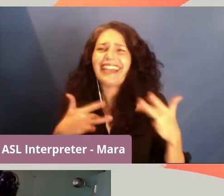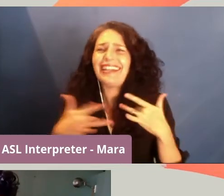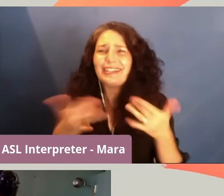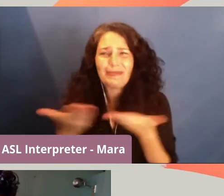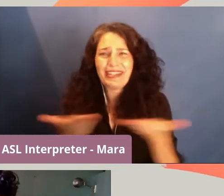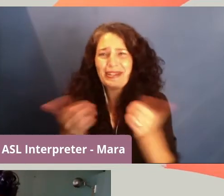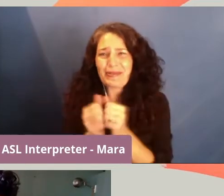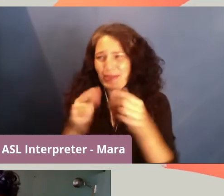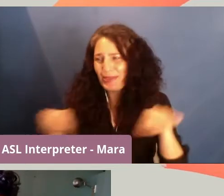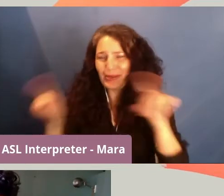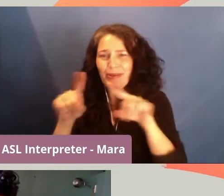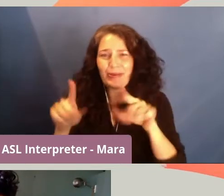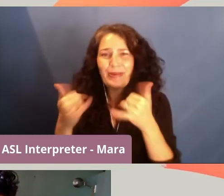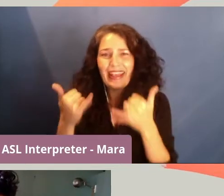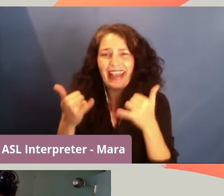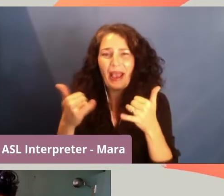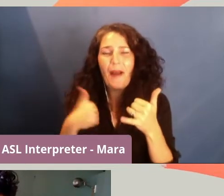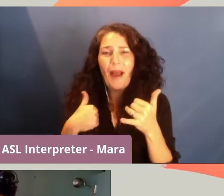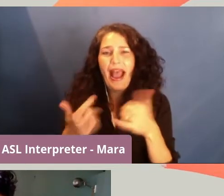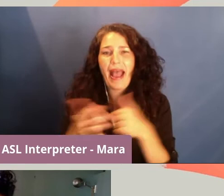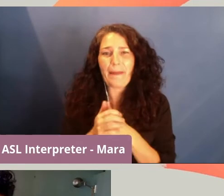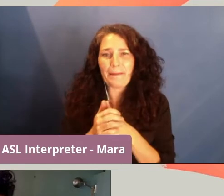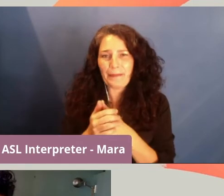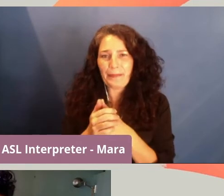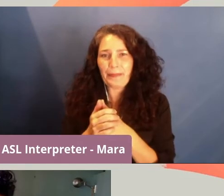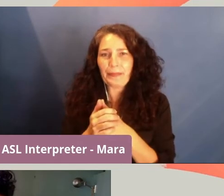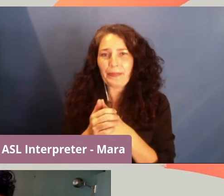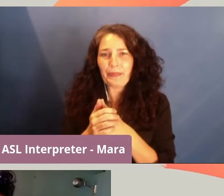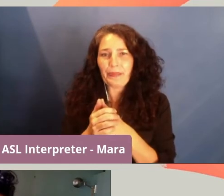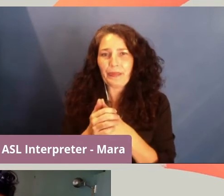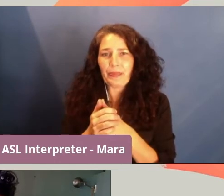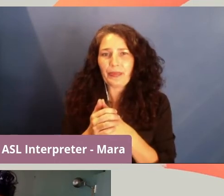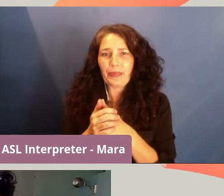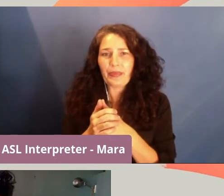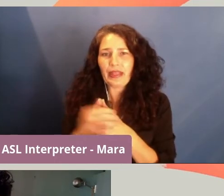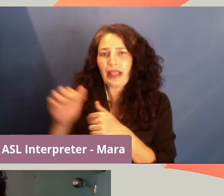I'm currently staying on Leni Lapi land.